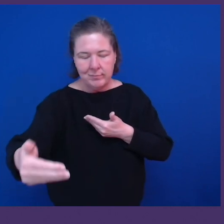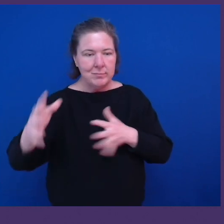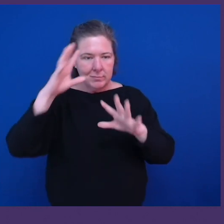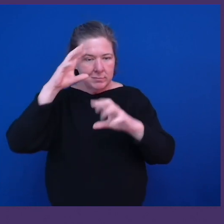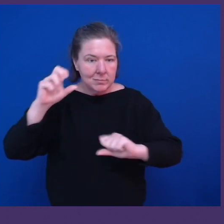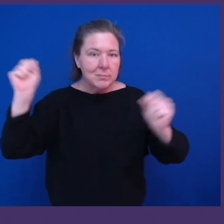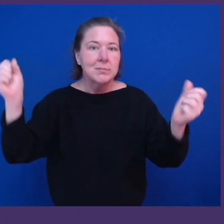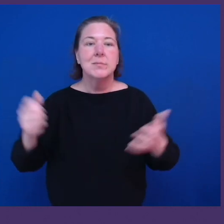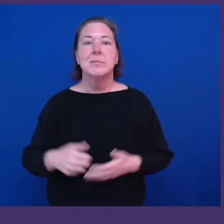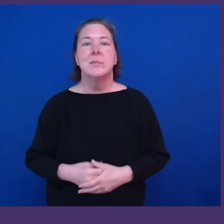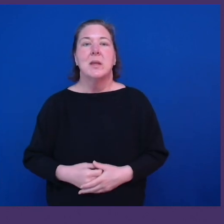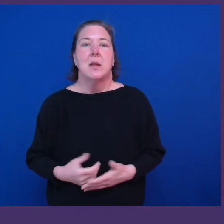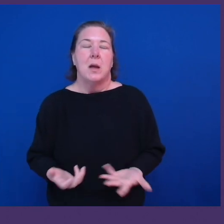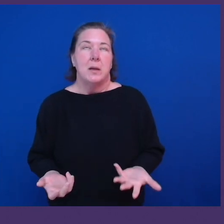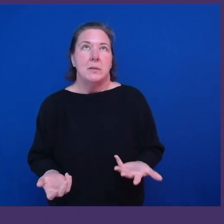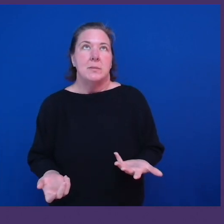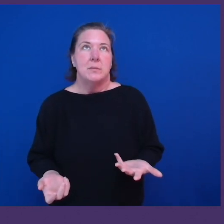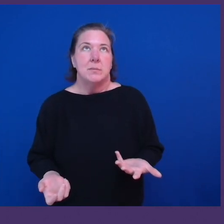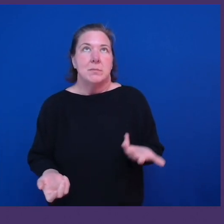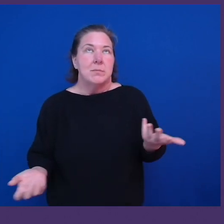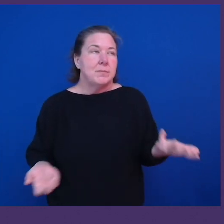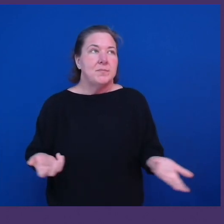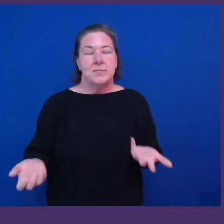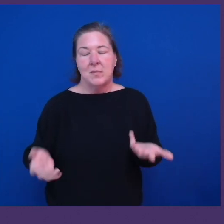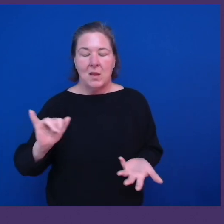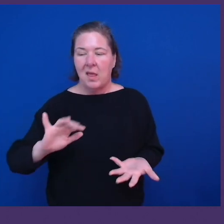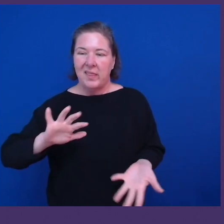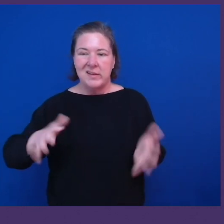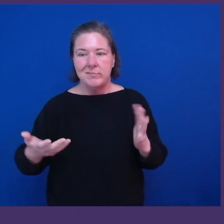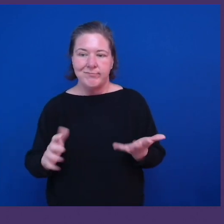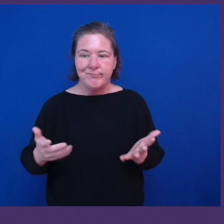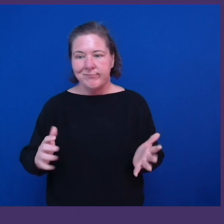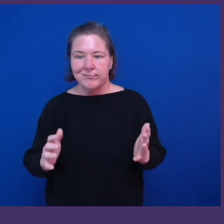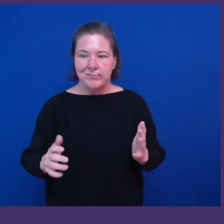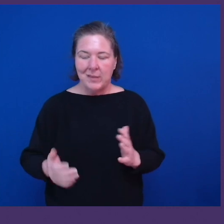And on the kind of talent issue, which I think is real,